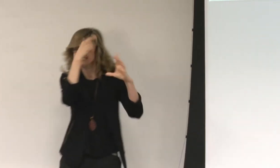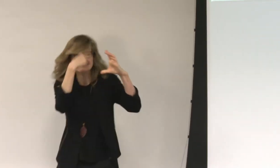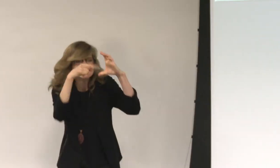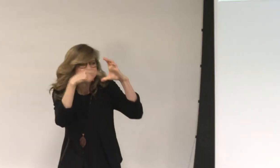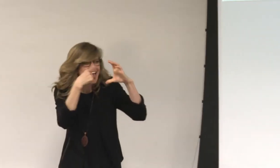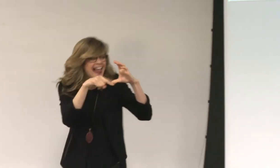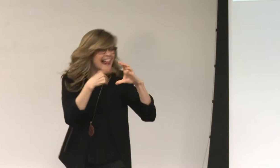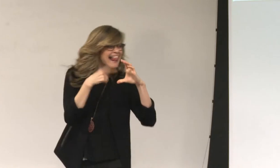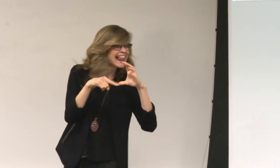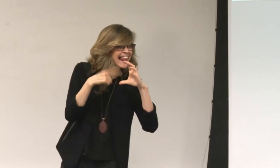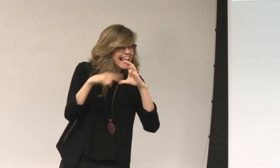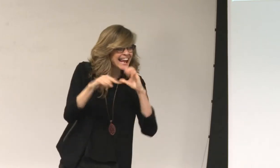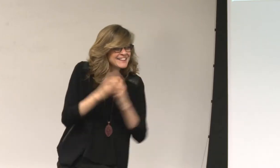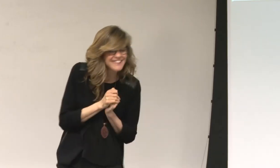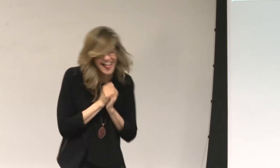THIS WAS E-MAIL.